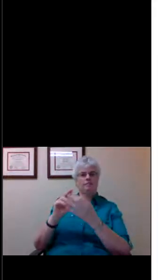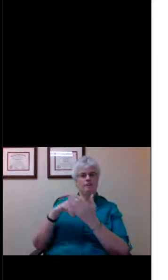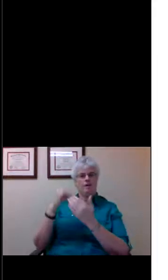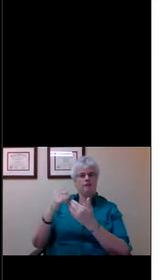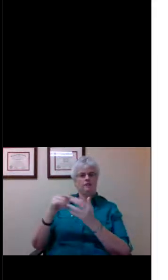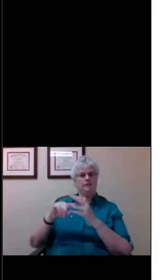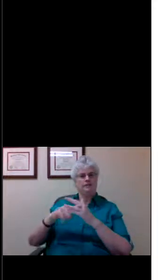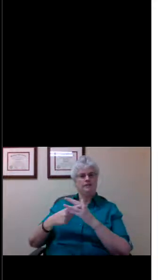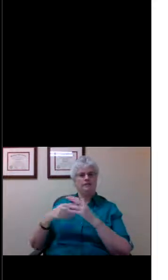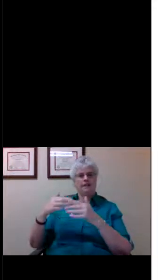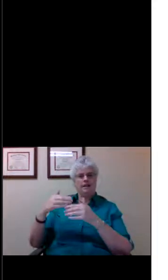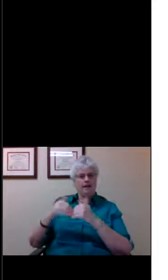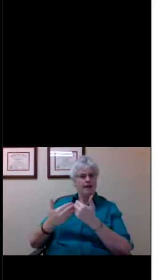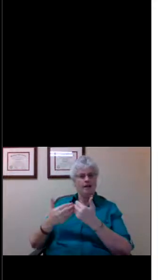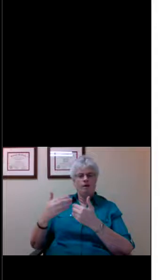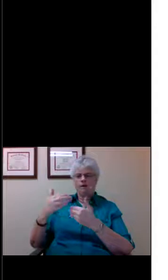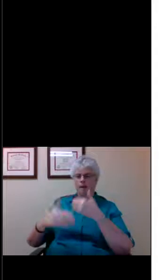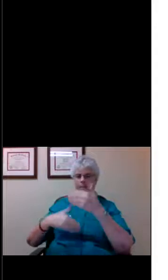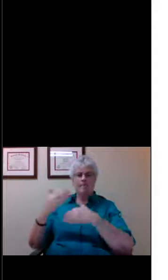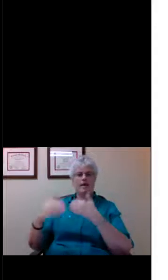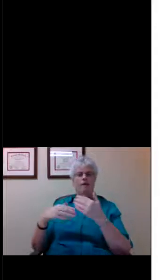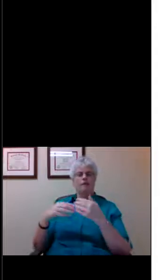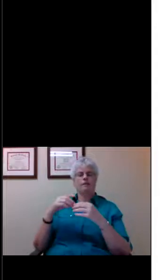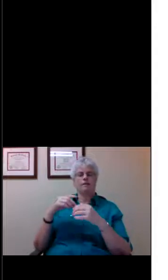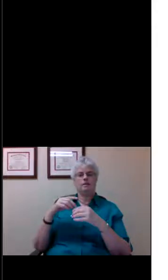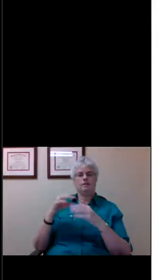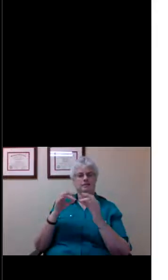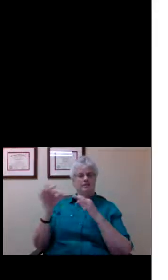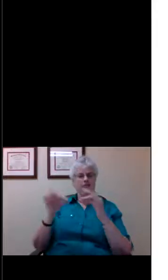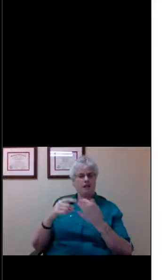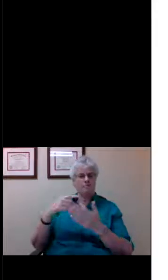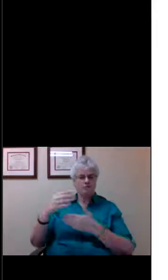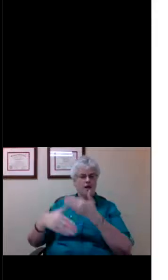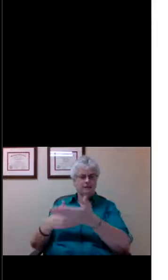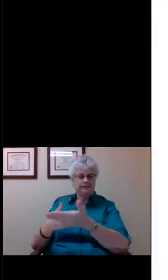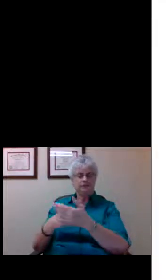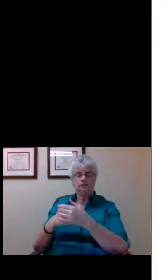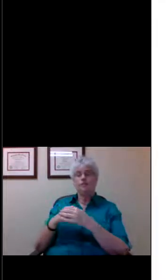and how we've kind of worked with programs, how that's come about, and I'll